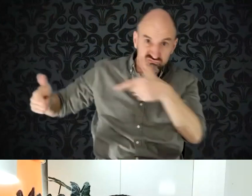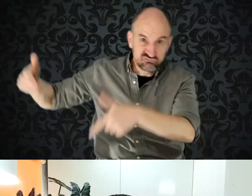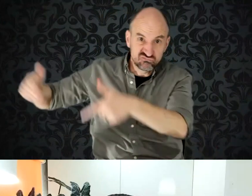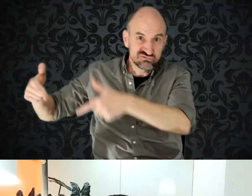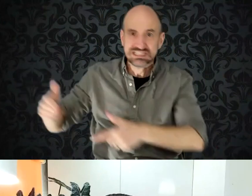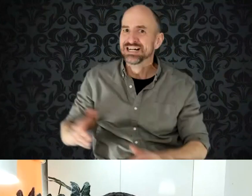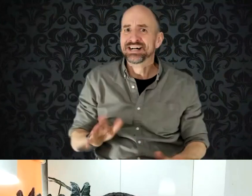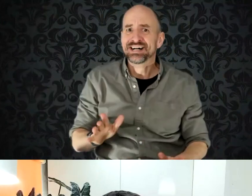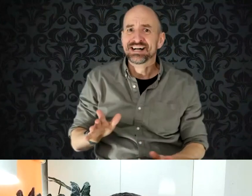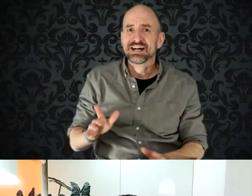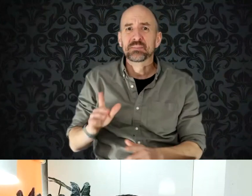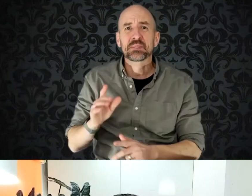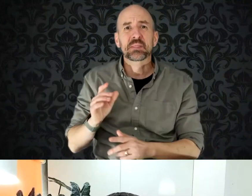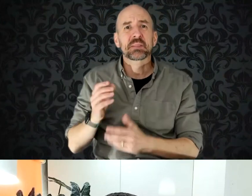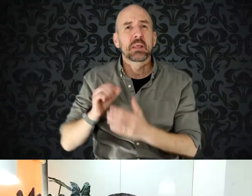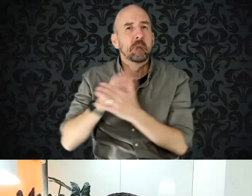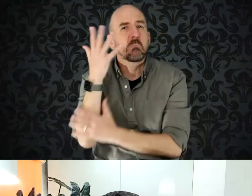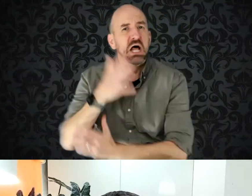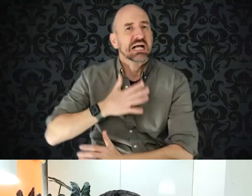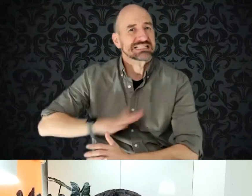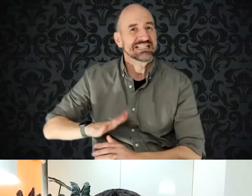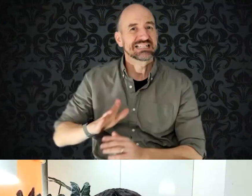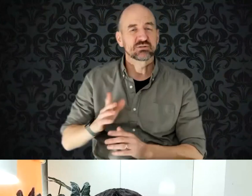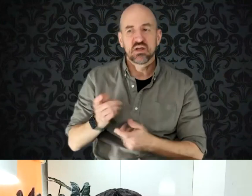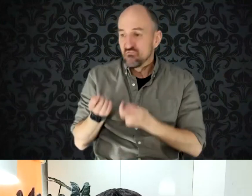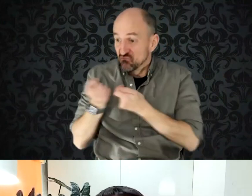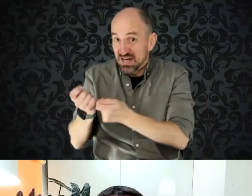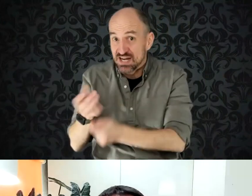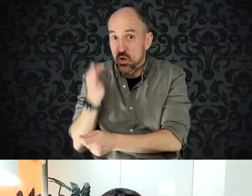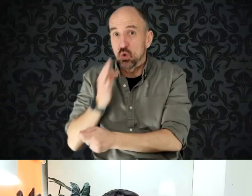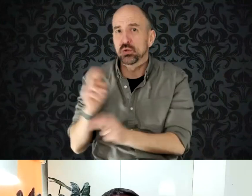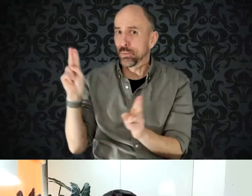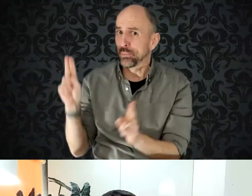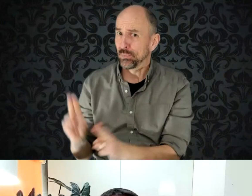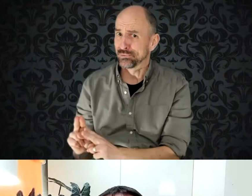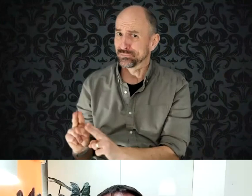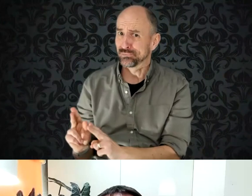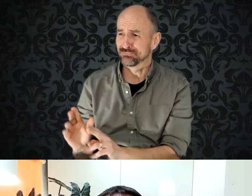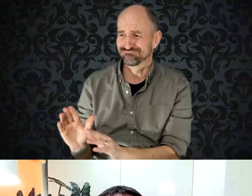think